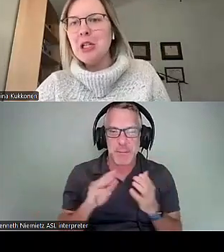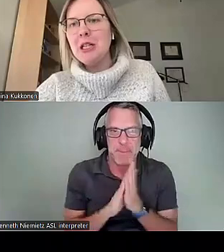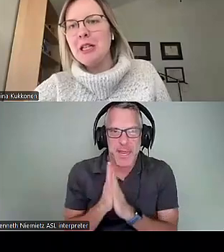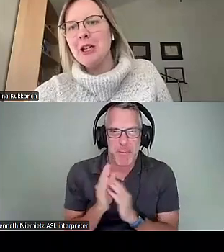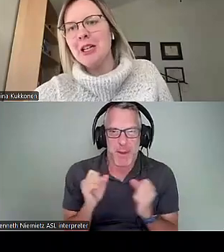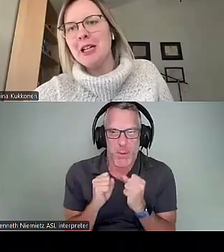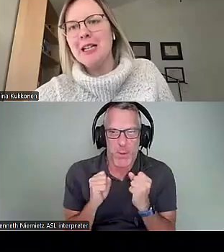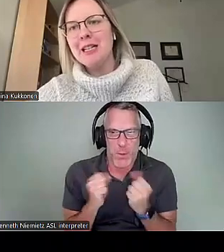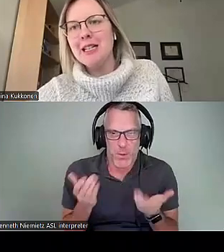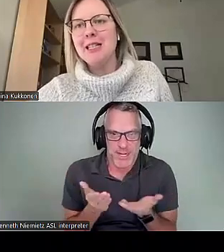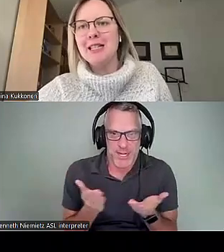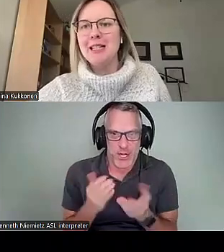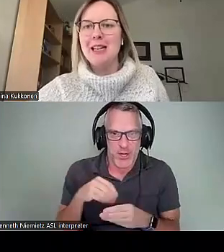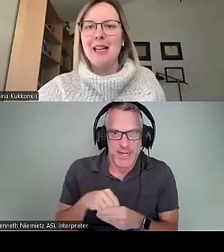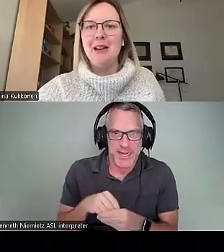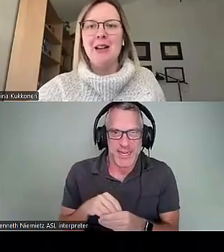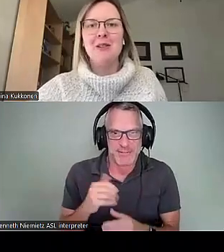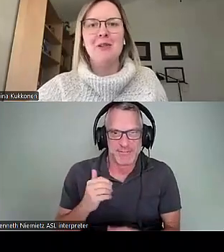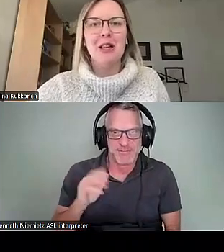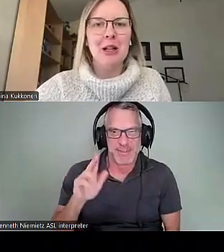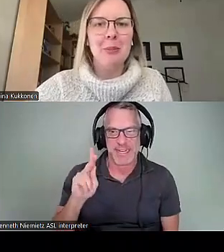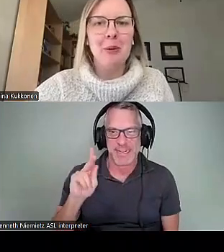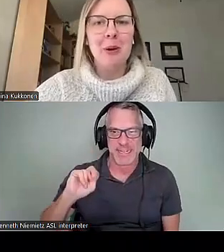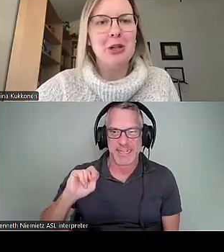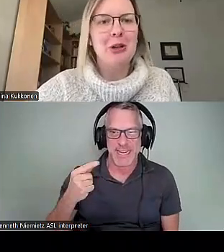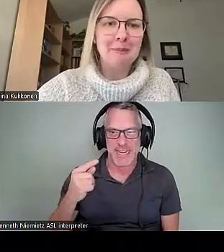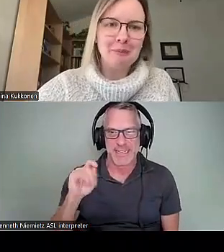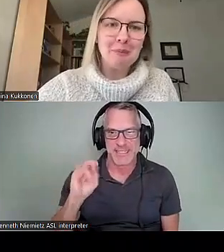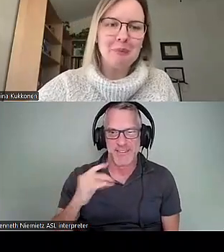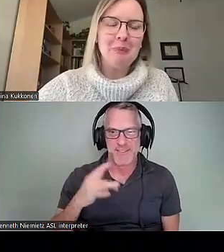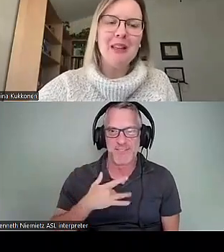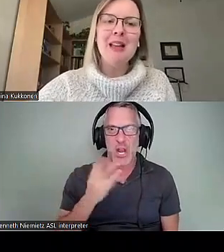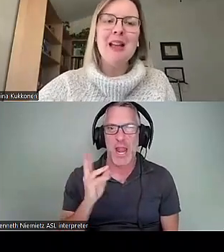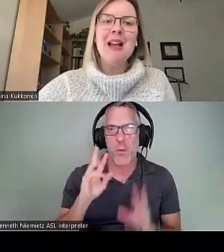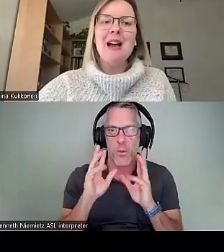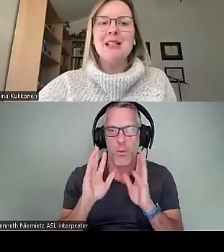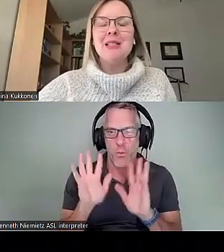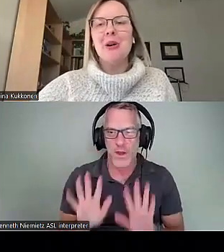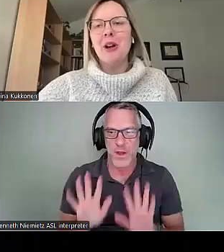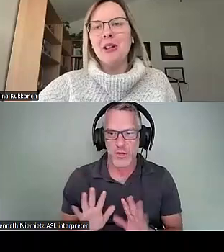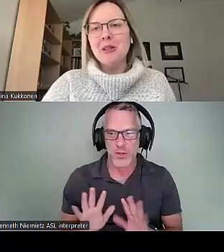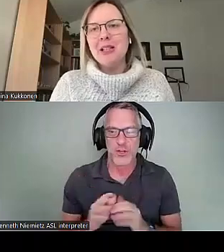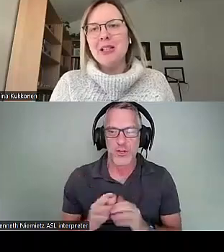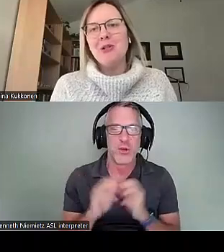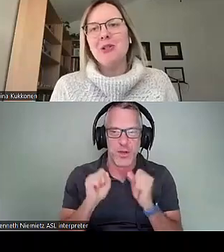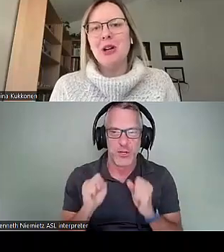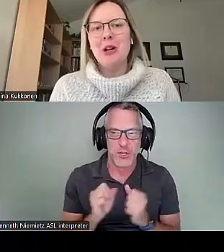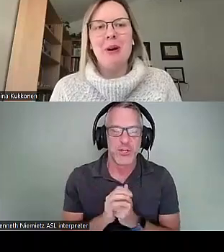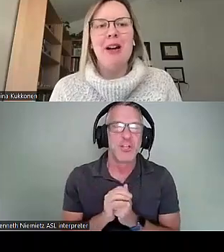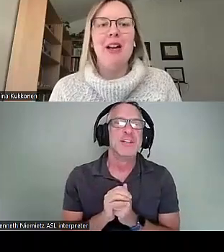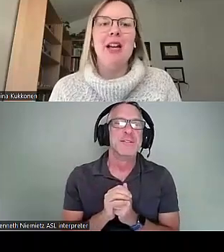chilly here in Kingston today. It's feeling a little bit wintery. I'd also like to start by